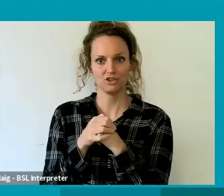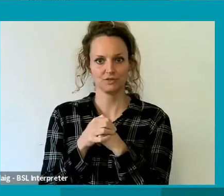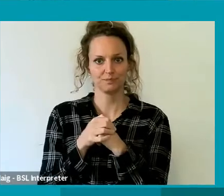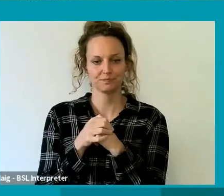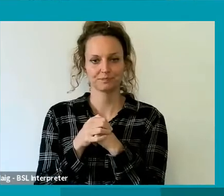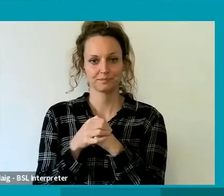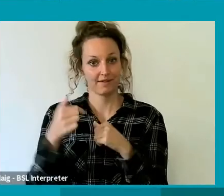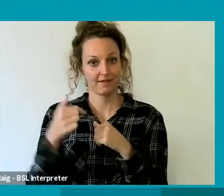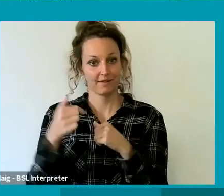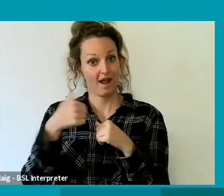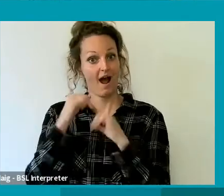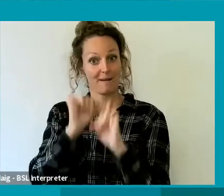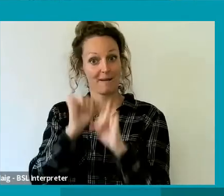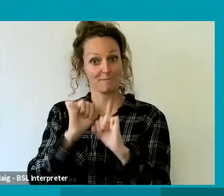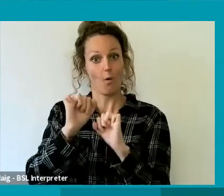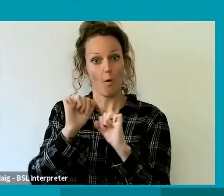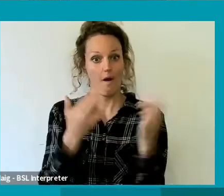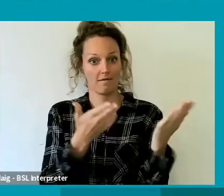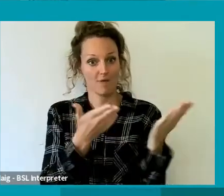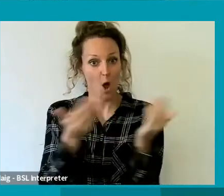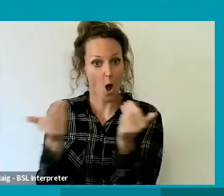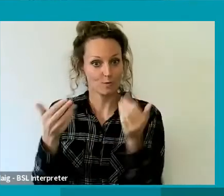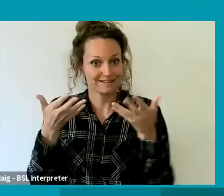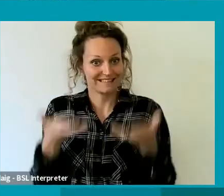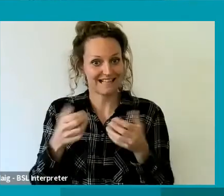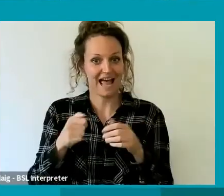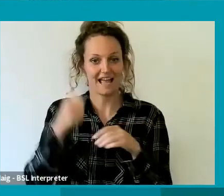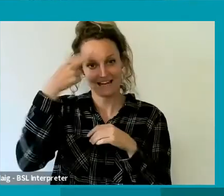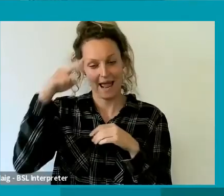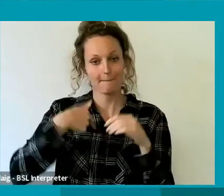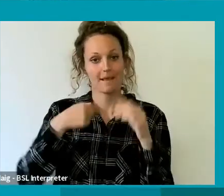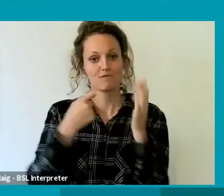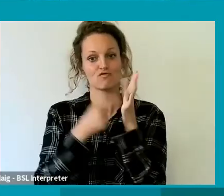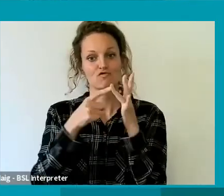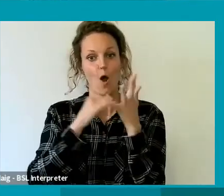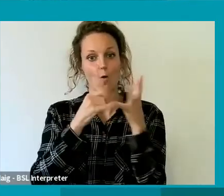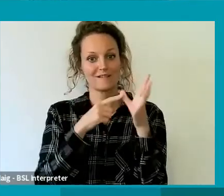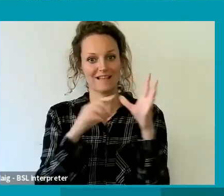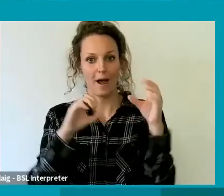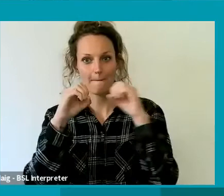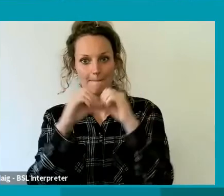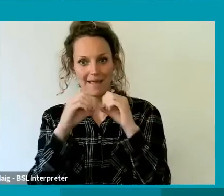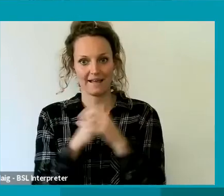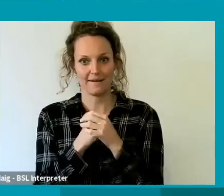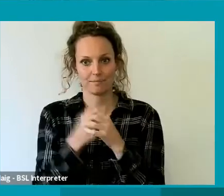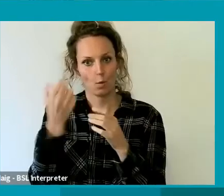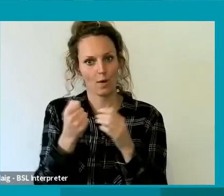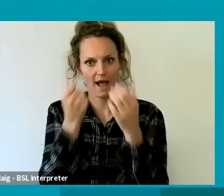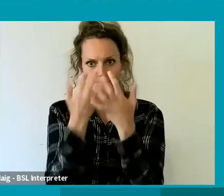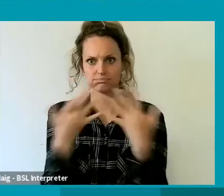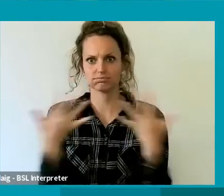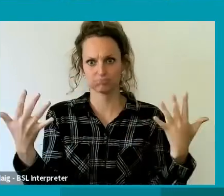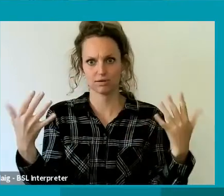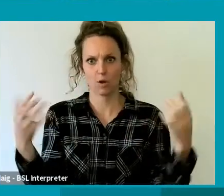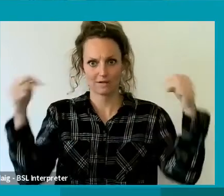quite the crowd here today. It's a big number, isn't it? Toby! Absolutely! How many is here today with us?